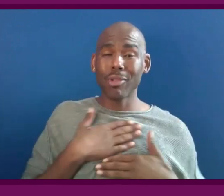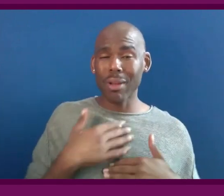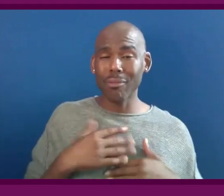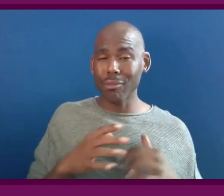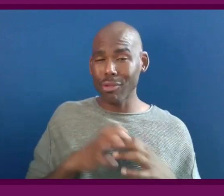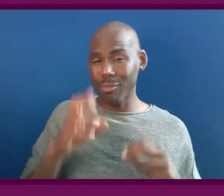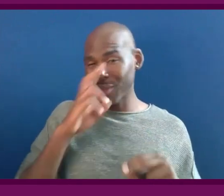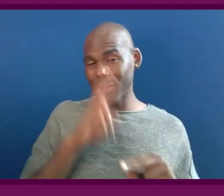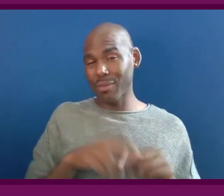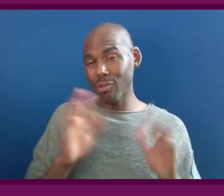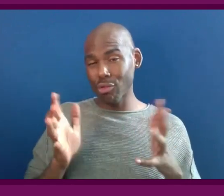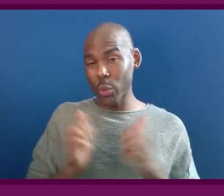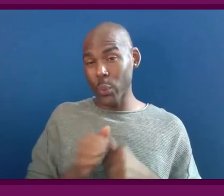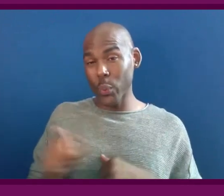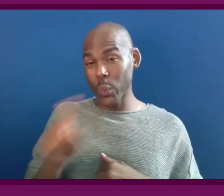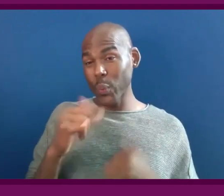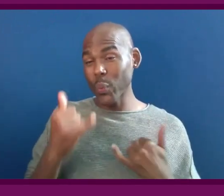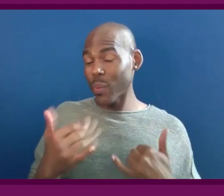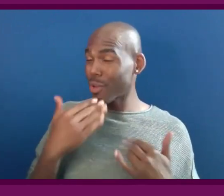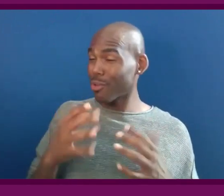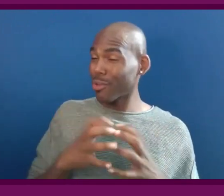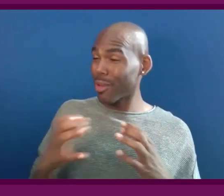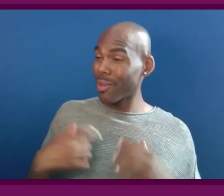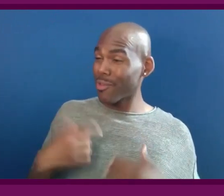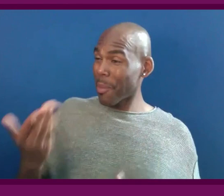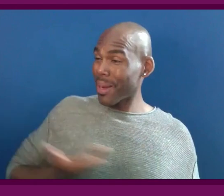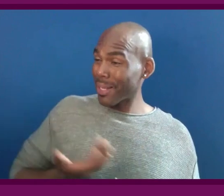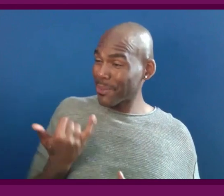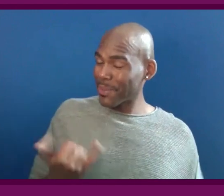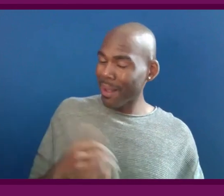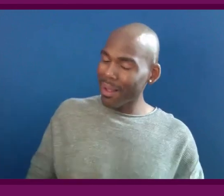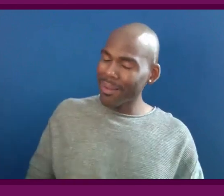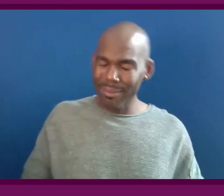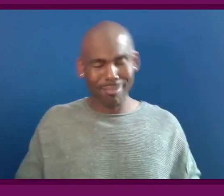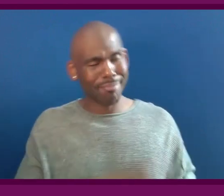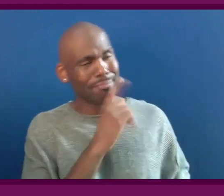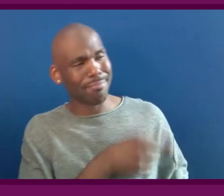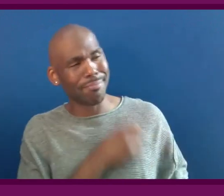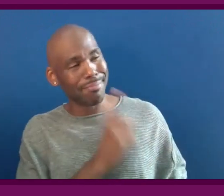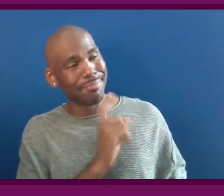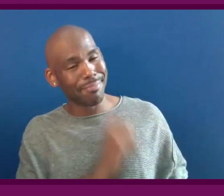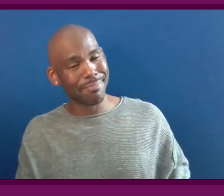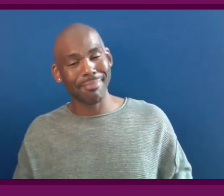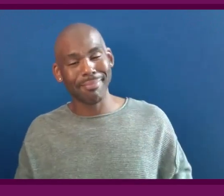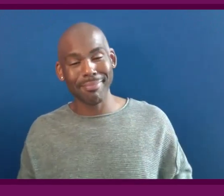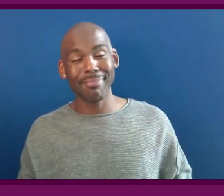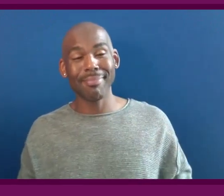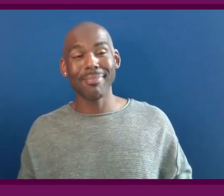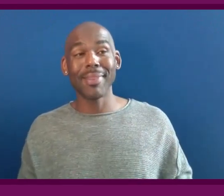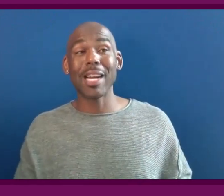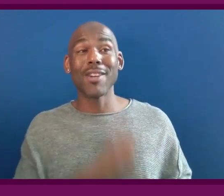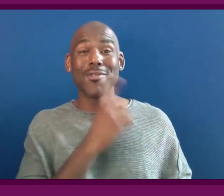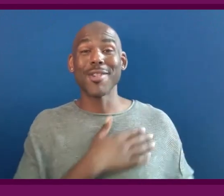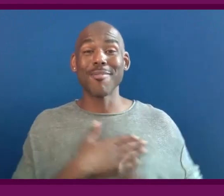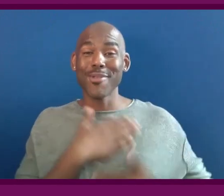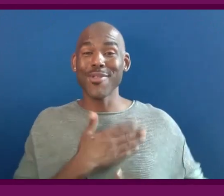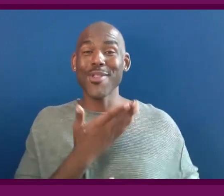I had so much fun chatting with you today. Thank you so much for being a guest. Kamilah Martin-Proctor: Ms. Ashley, I truly appreciate you.